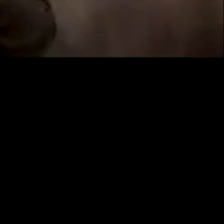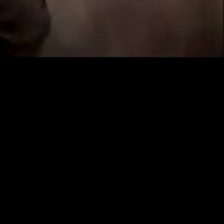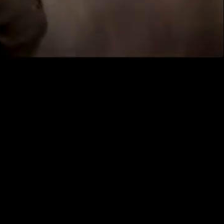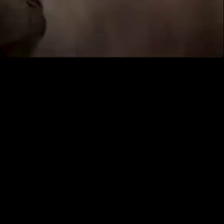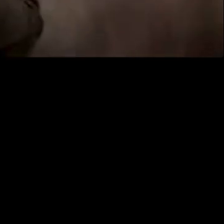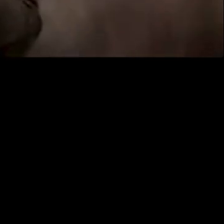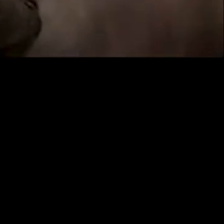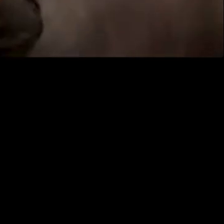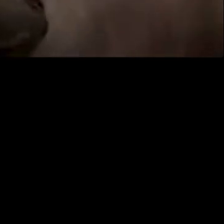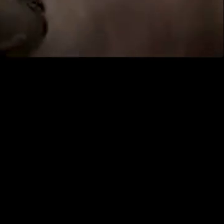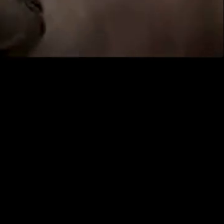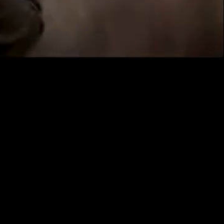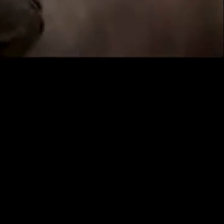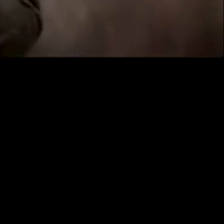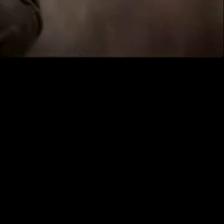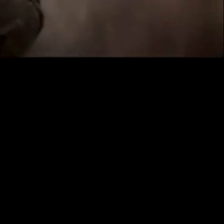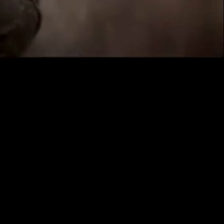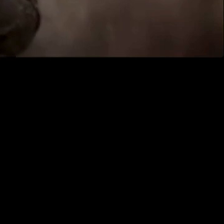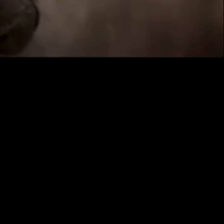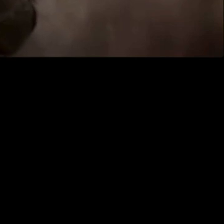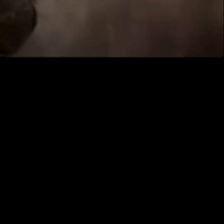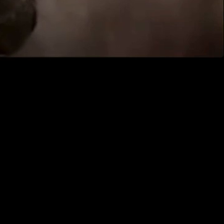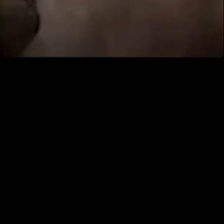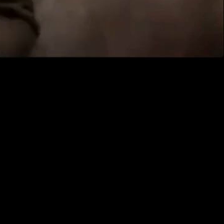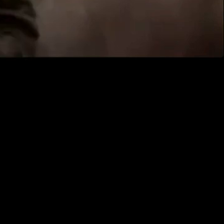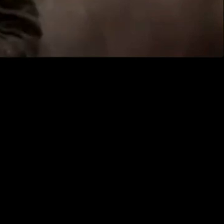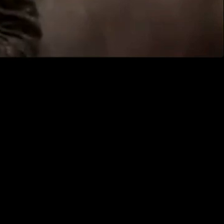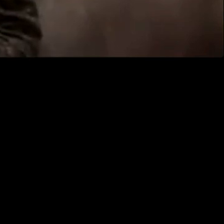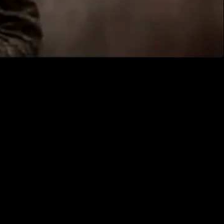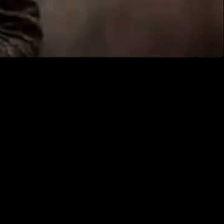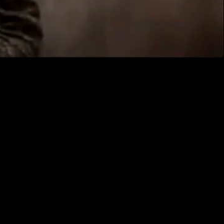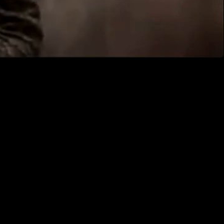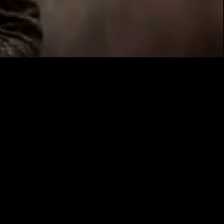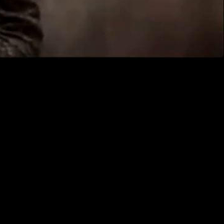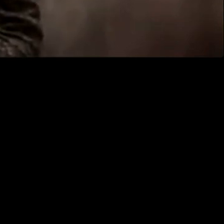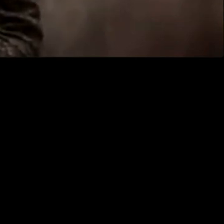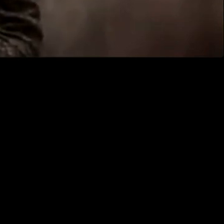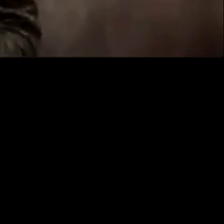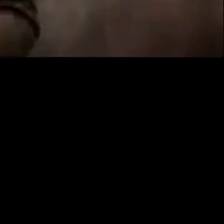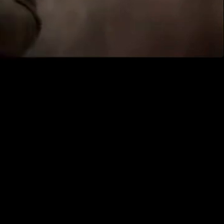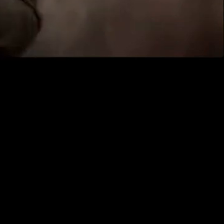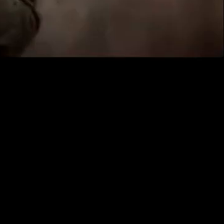your liking. A little housekeeping, we're going to